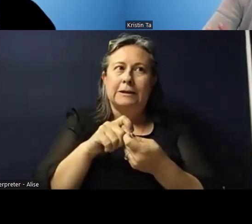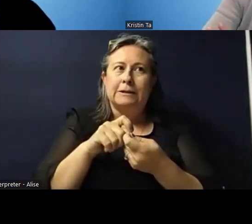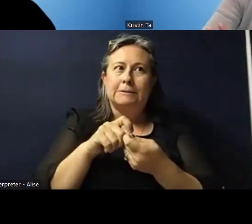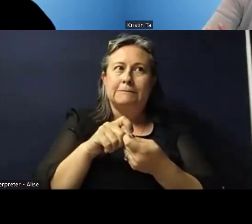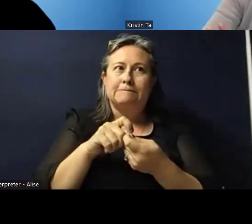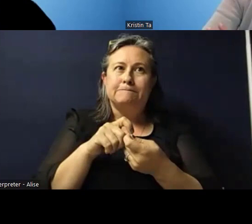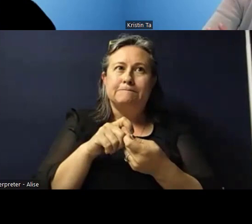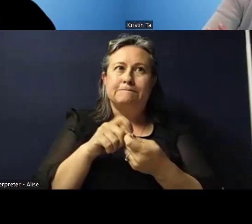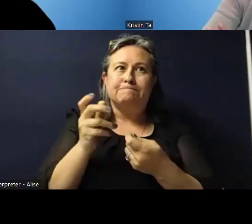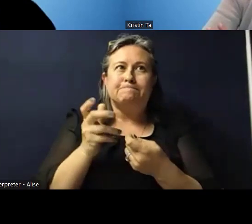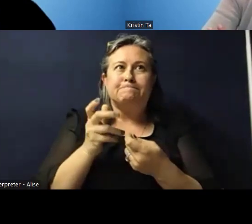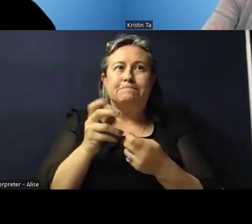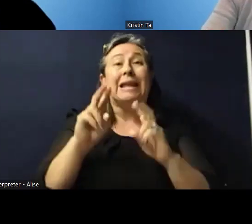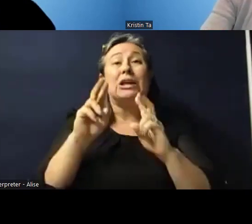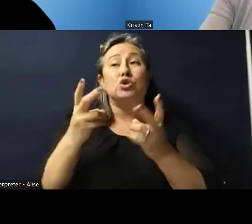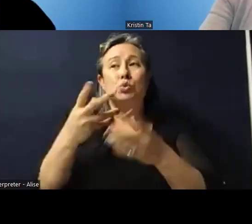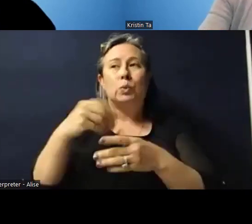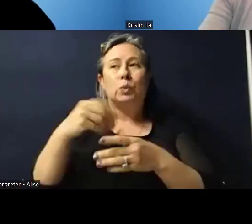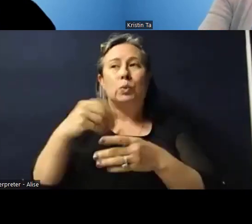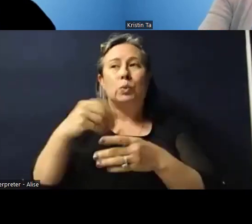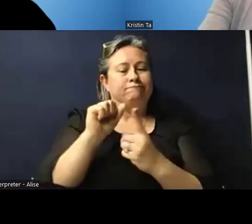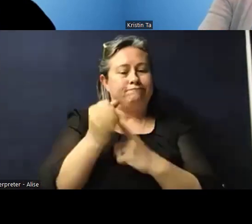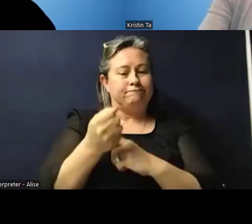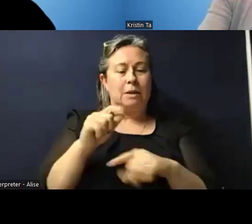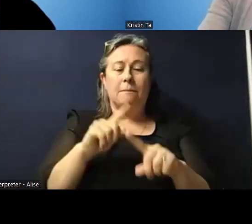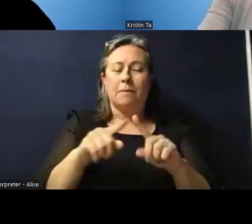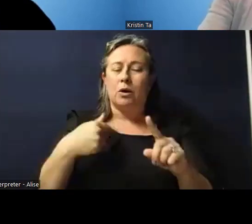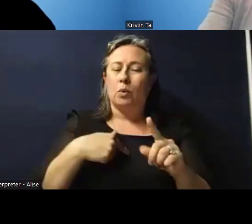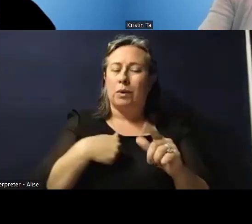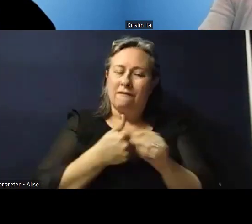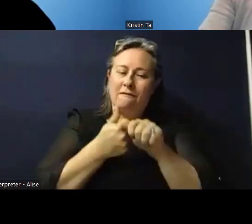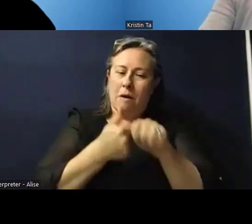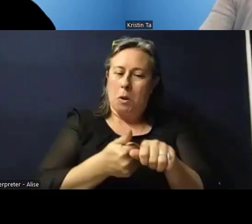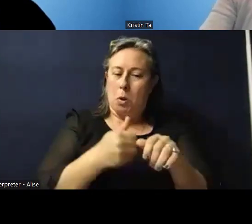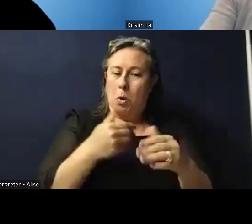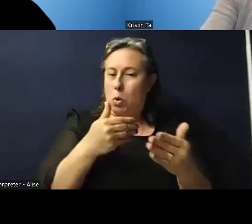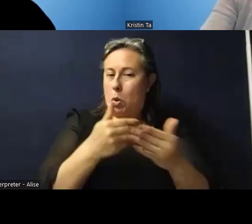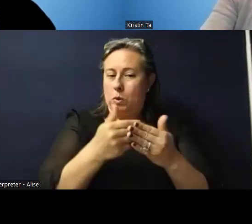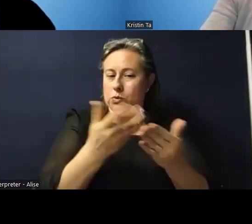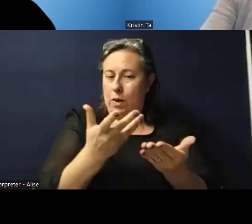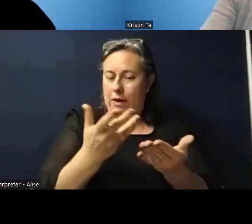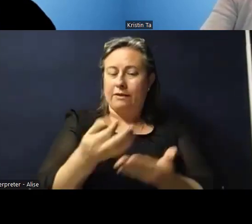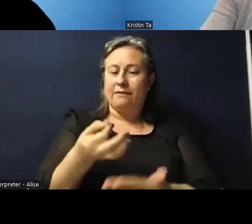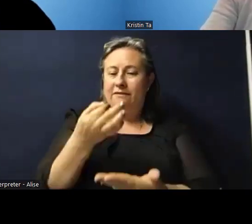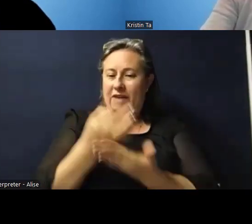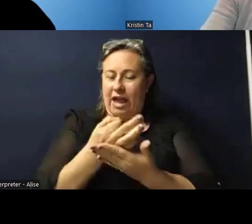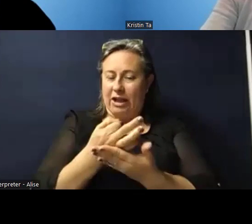within the cases, but what we stick to closely are the factual debarment regulations,